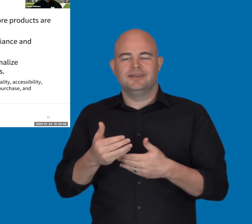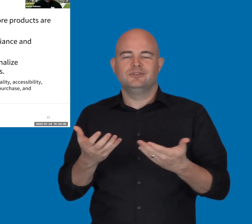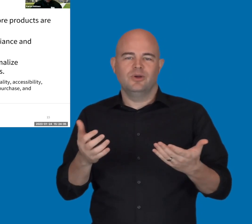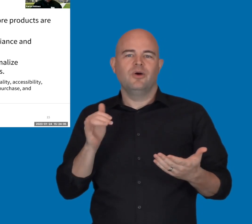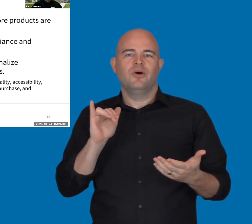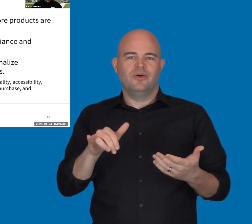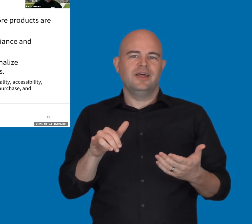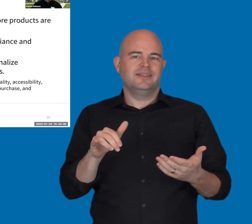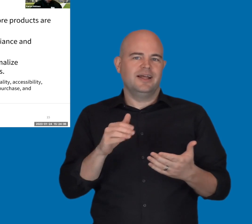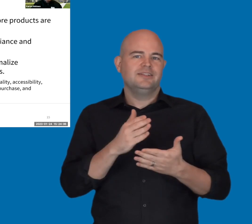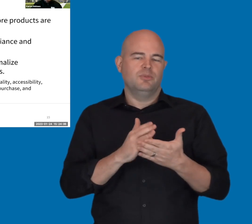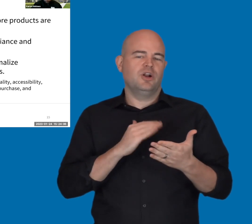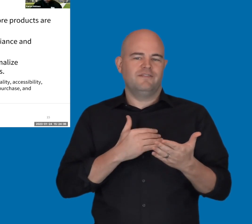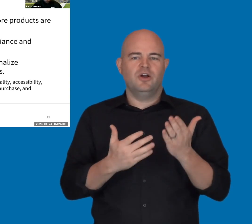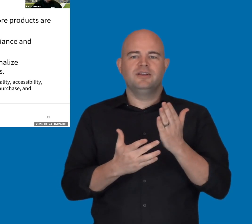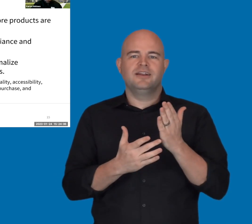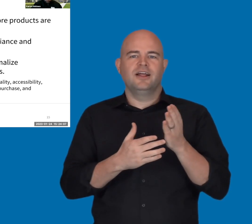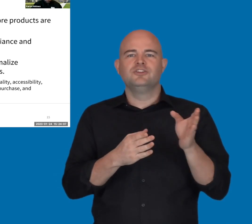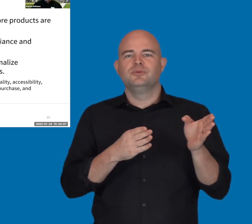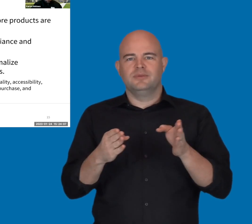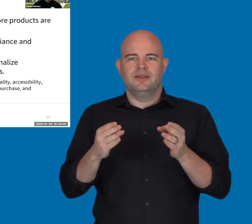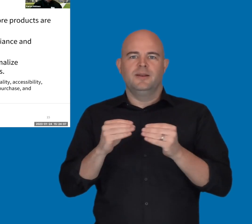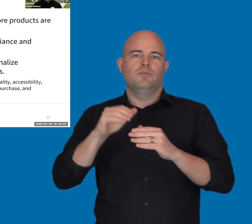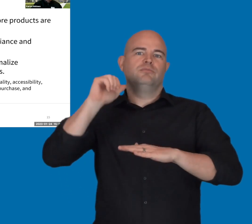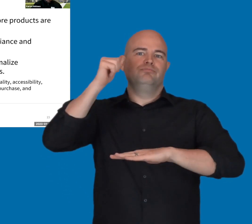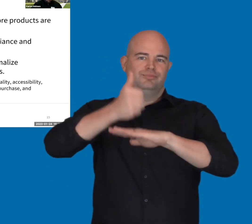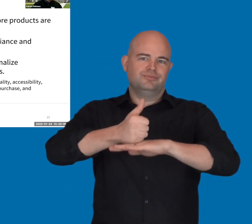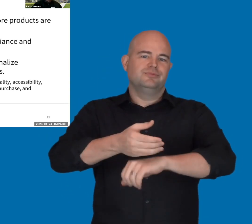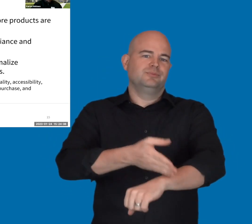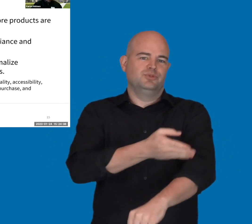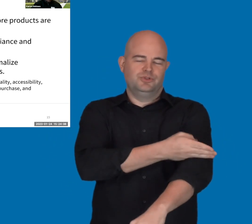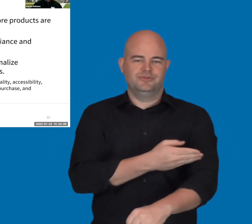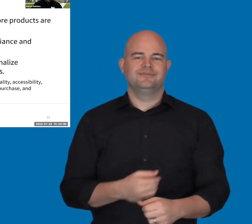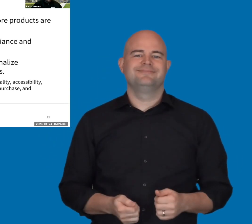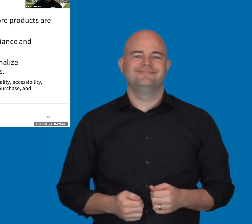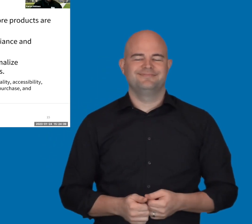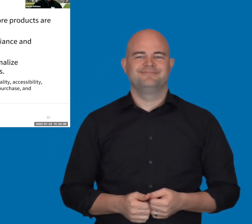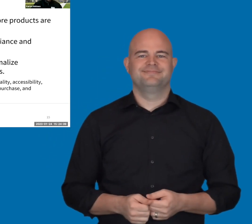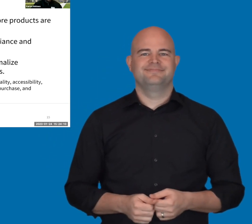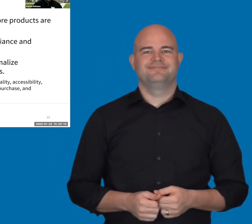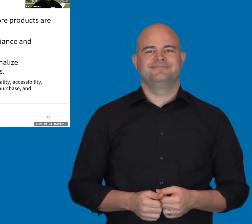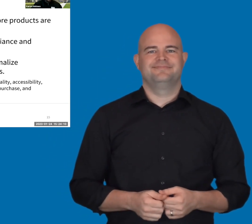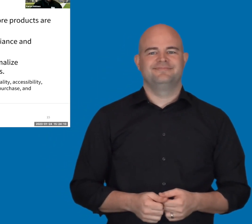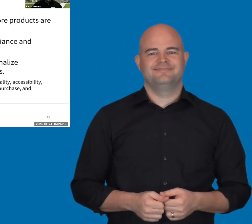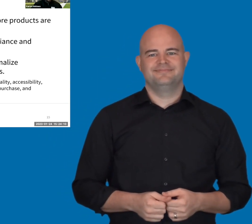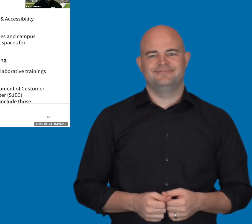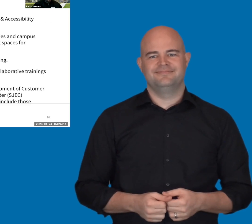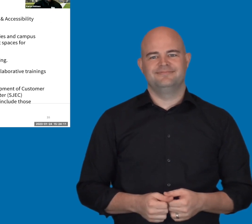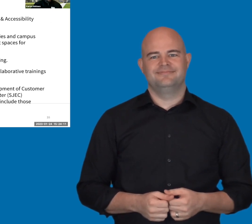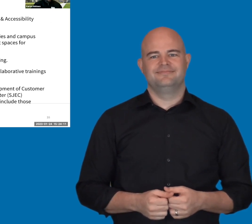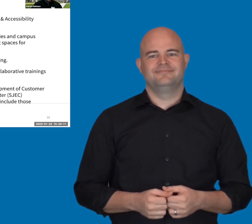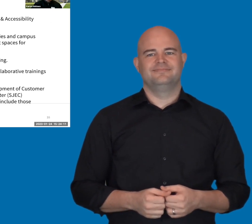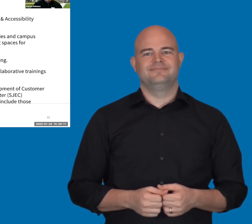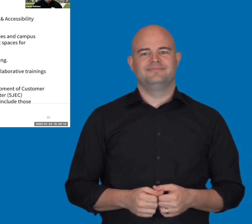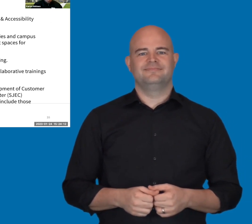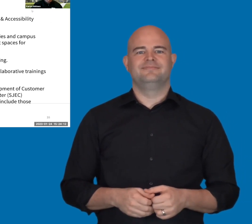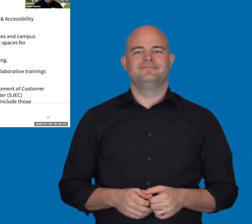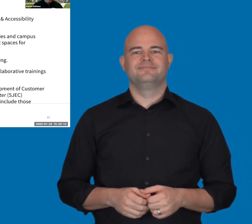You're never going to get it perfect, but you want to keep making steps forward and so in our technology plan,